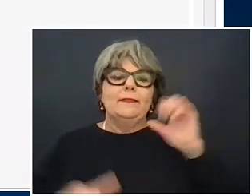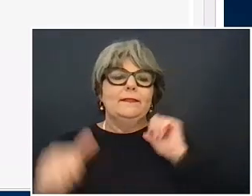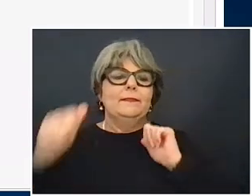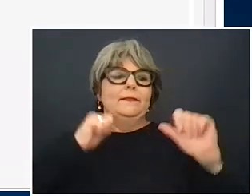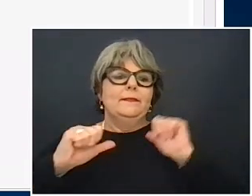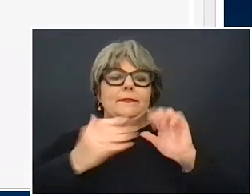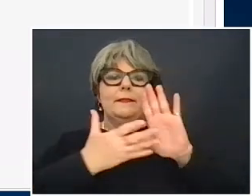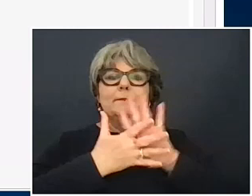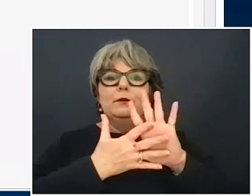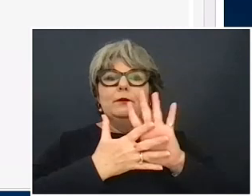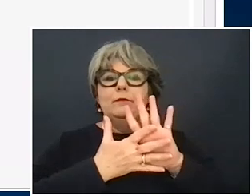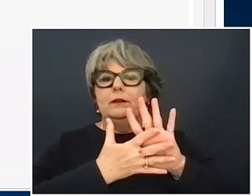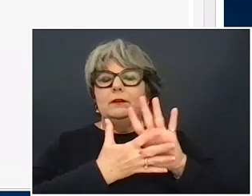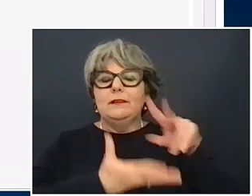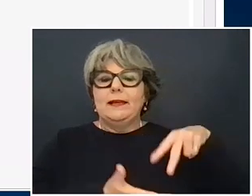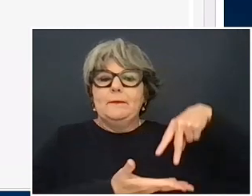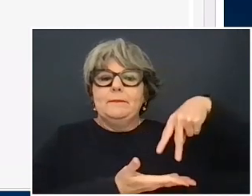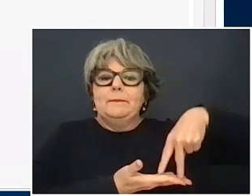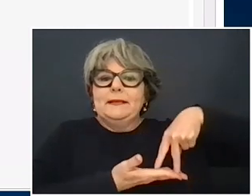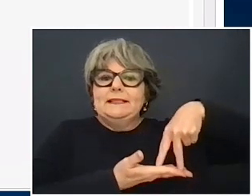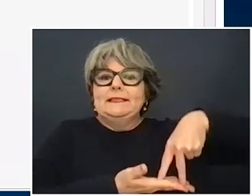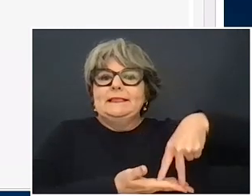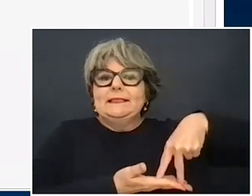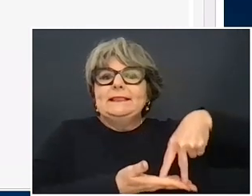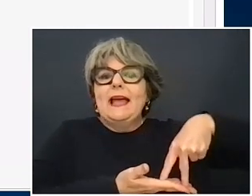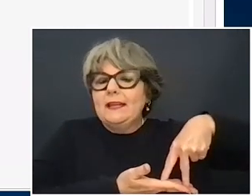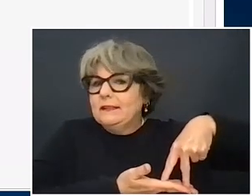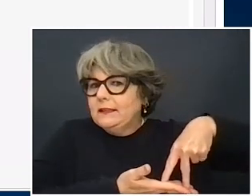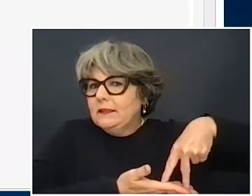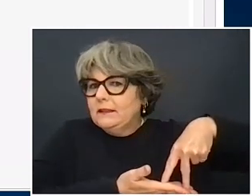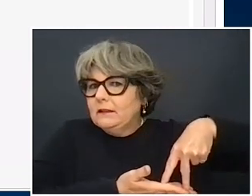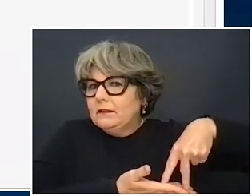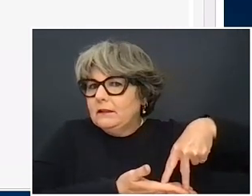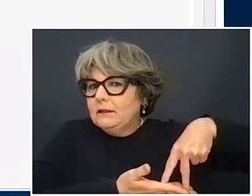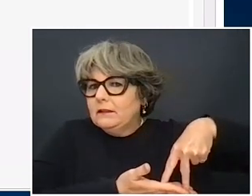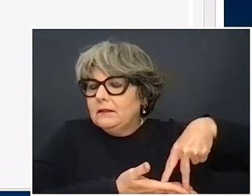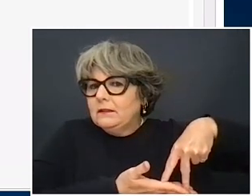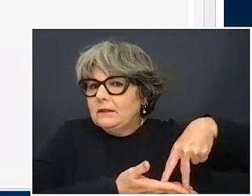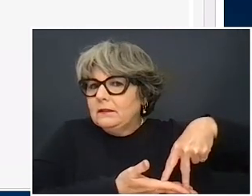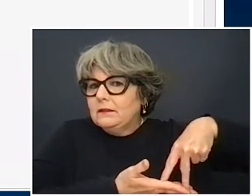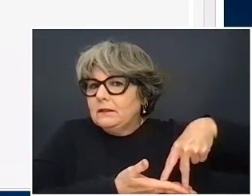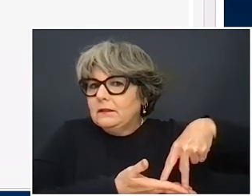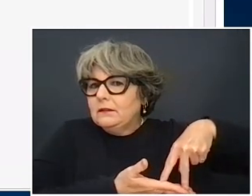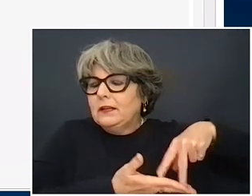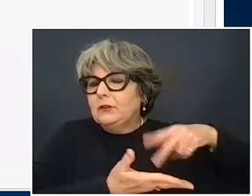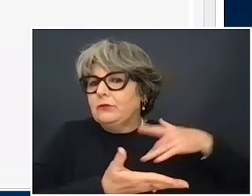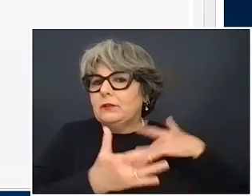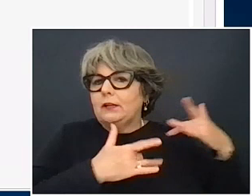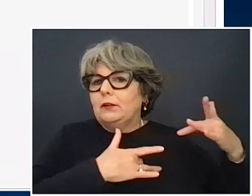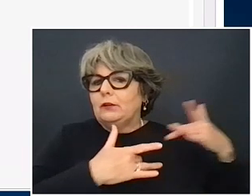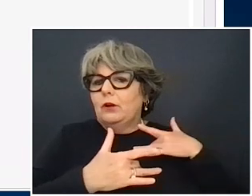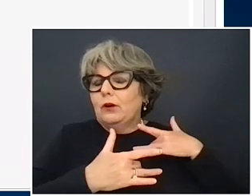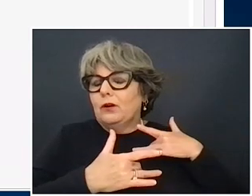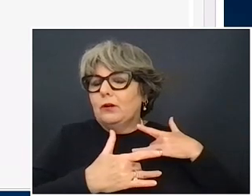physically amid a setting that should alarm them but choose not to observe